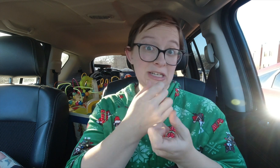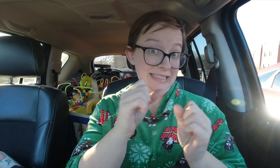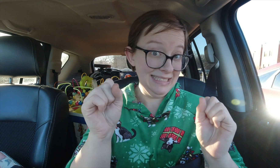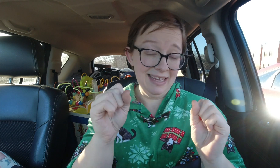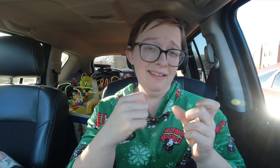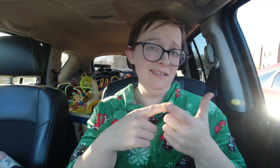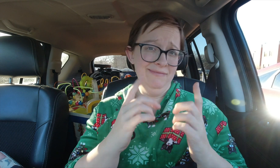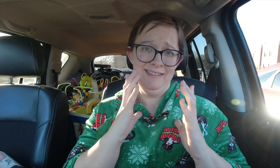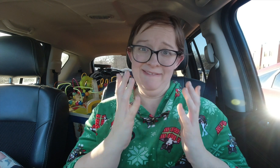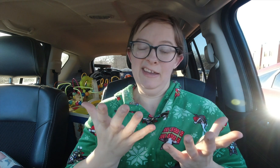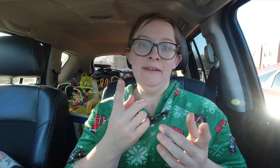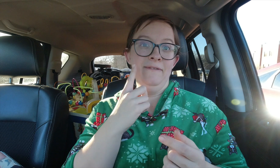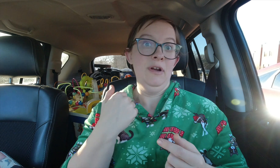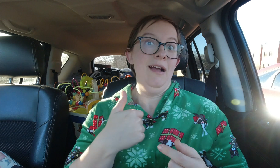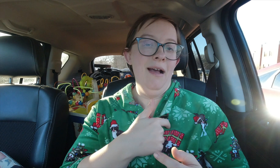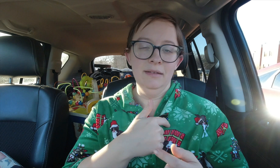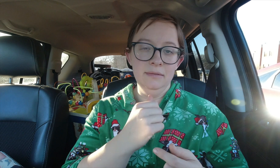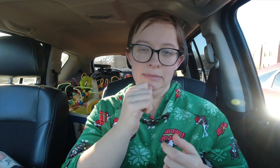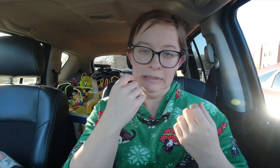If you do it safely, then that's fine.